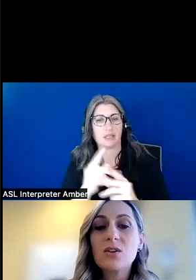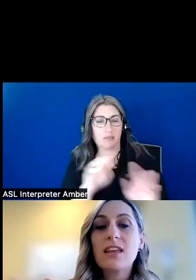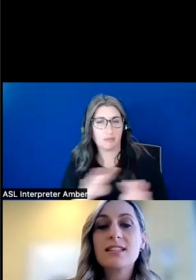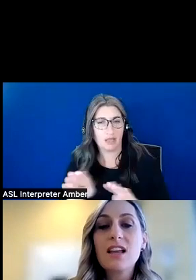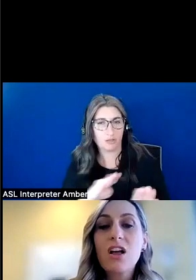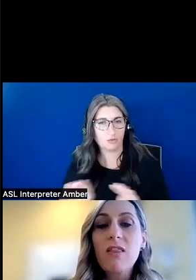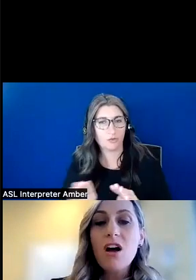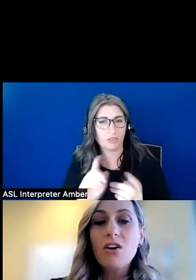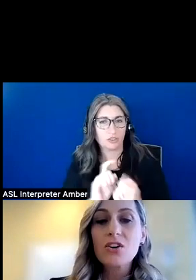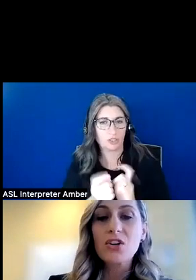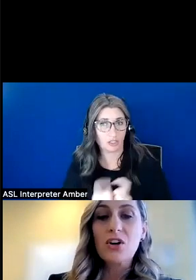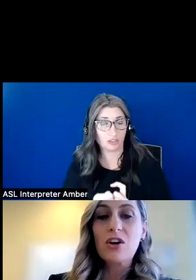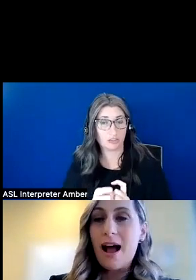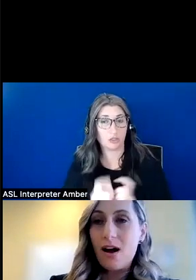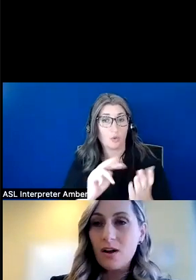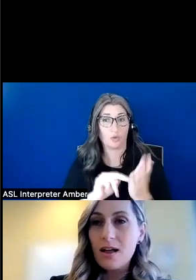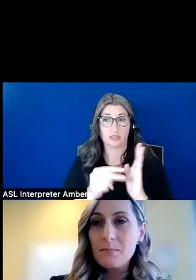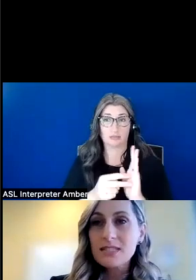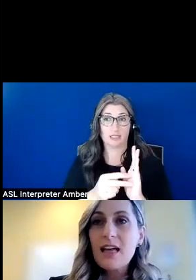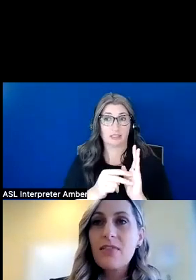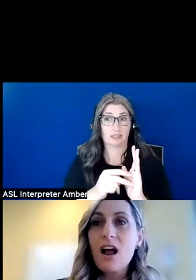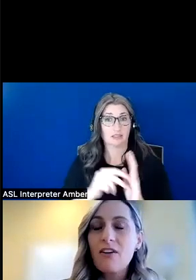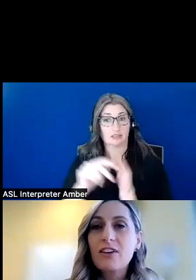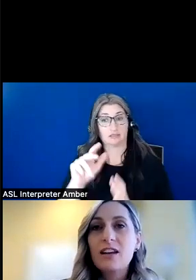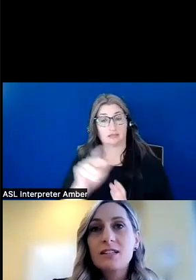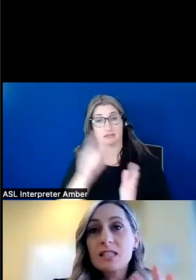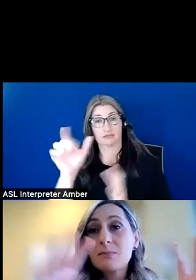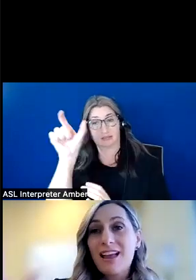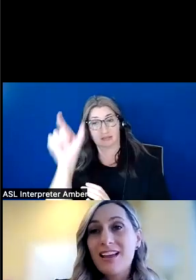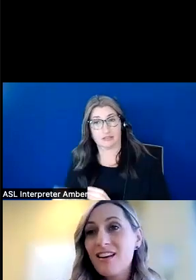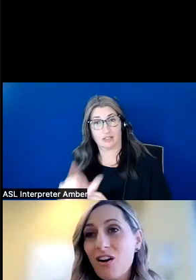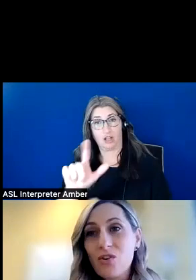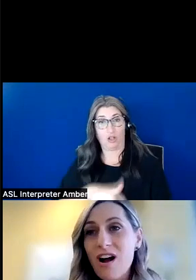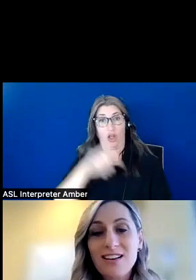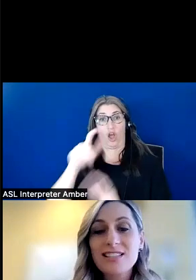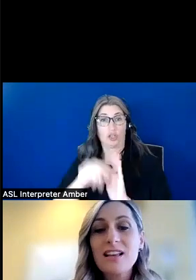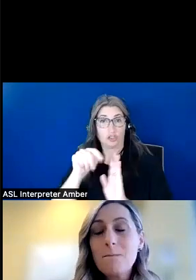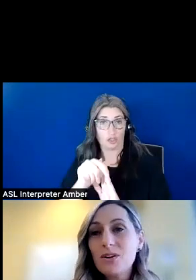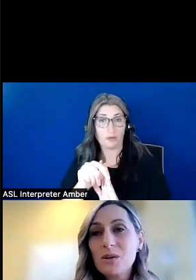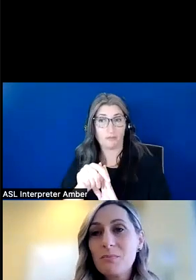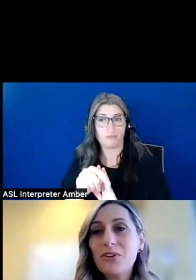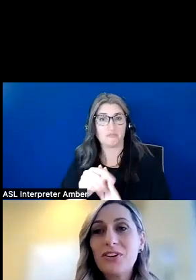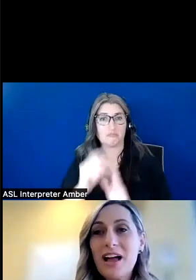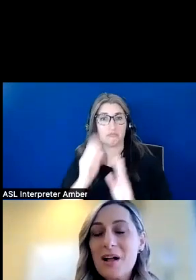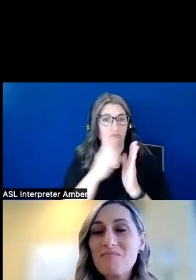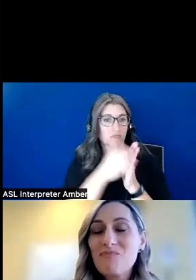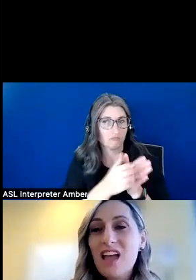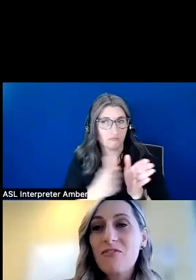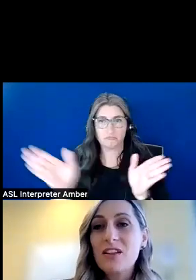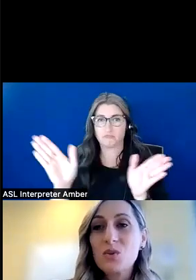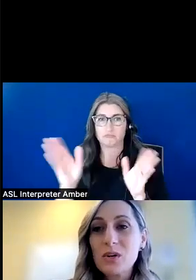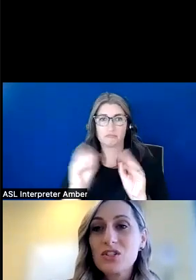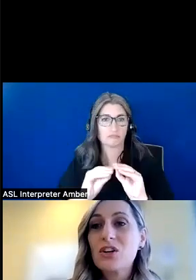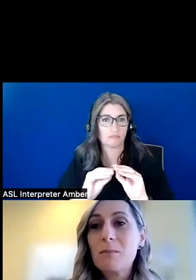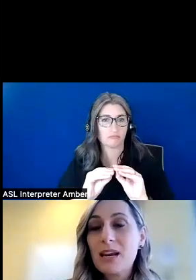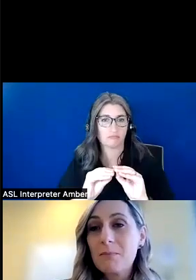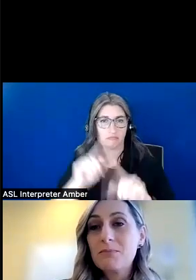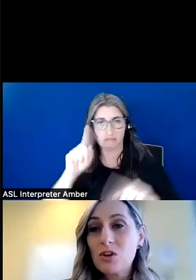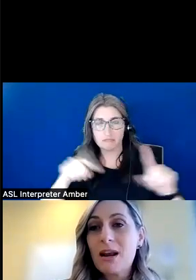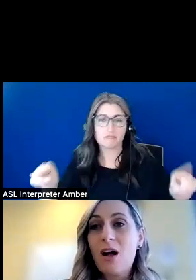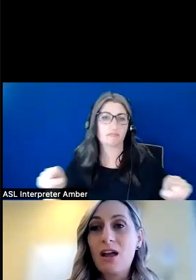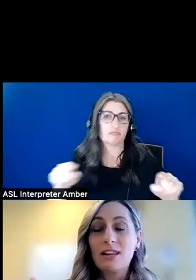to these longer-term outcomes that often span across multiple of the short-term, medium-term,